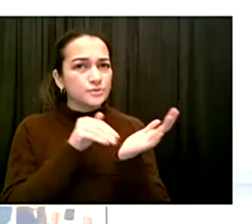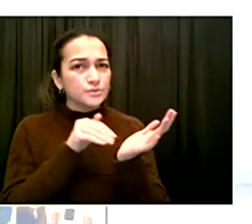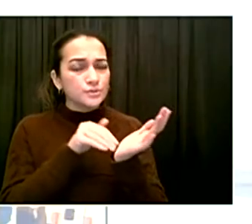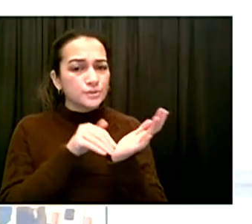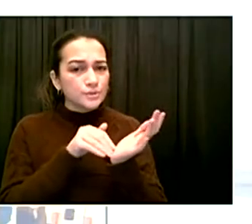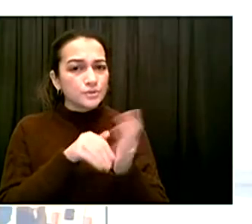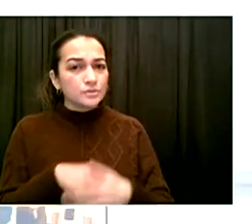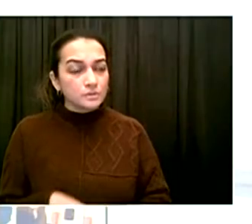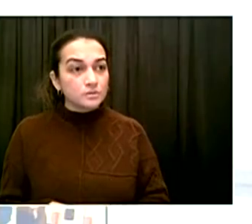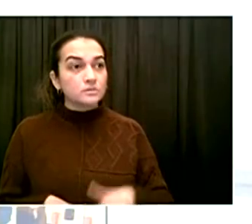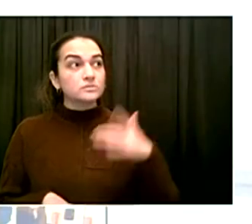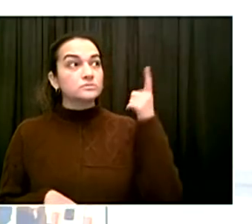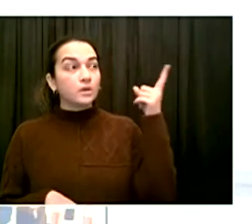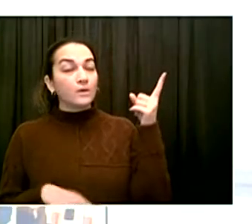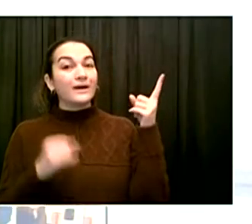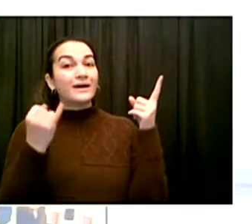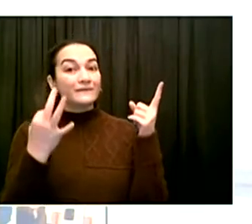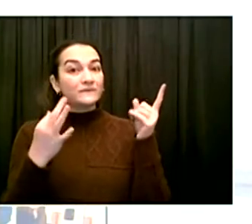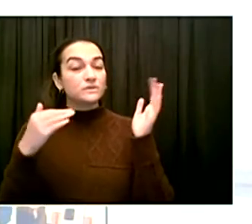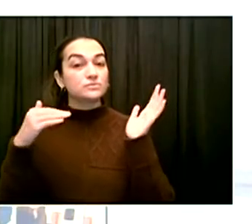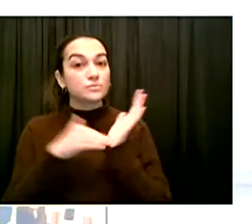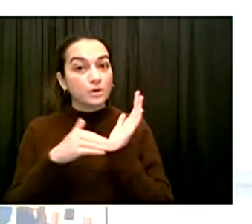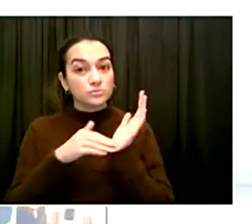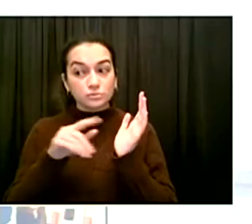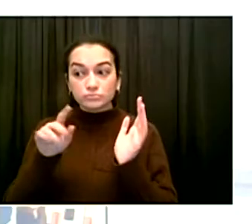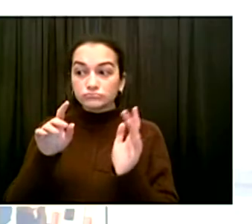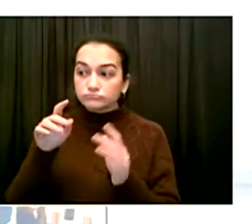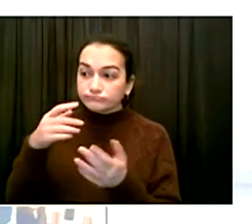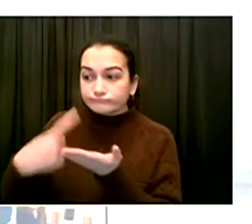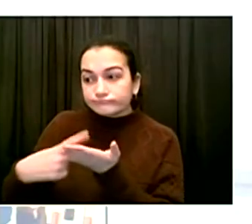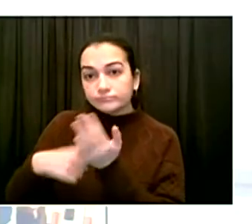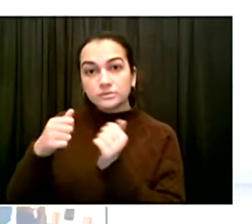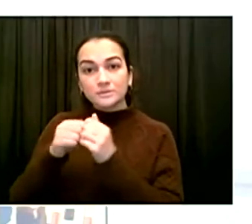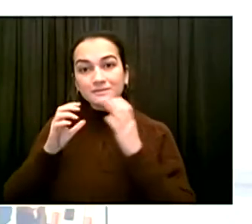VACCINATED. THIS EXPANDS THE CITY PROGRAM THAT PAID DOCTORS TO HAVE THESE IMPORTANT CONVERSATIONS WITH